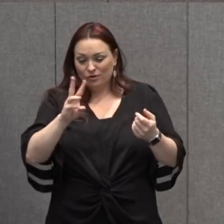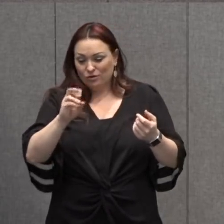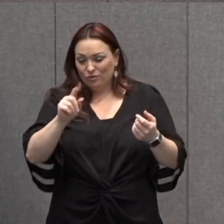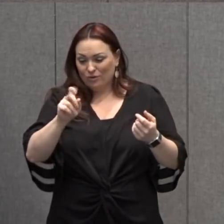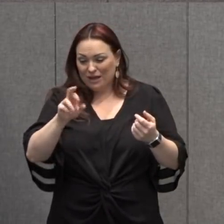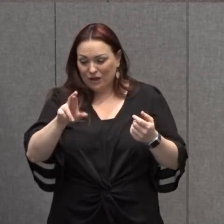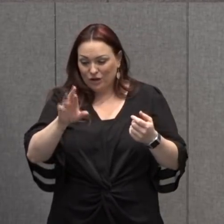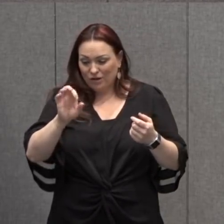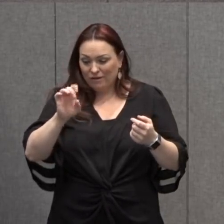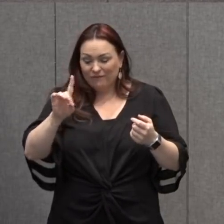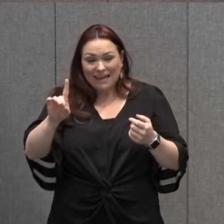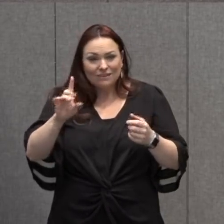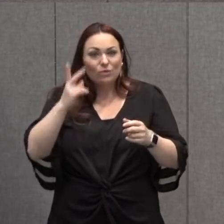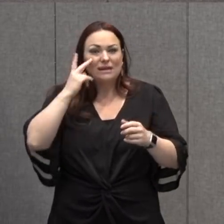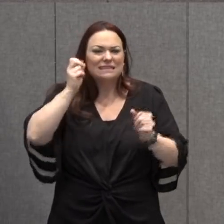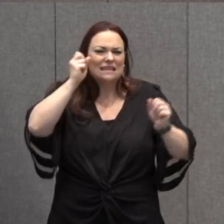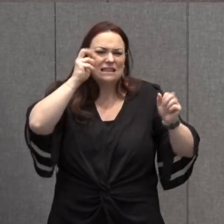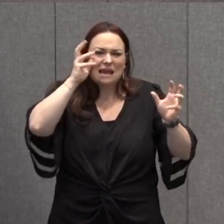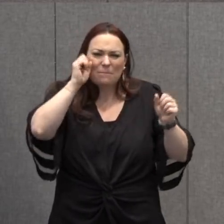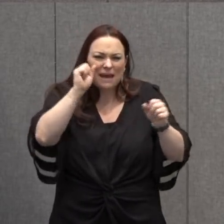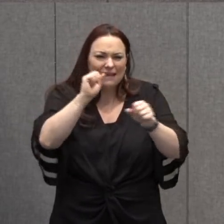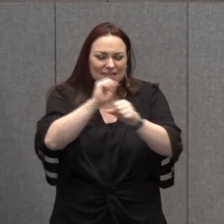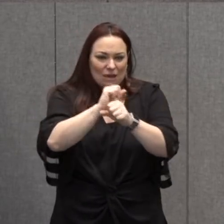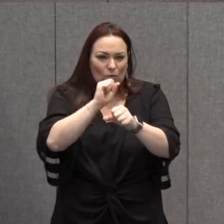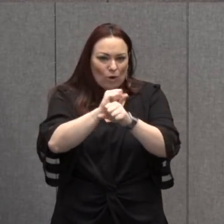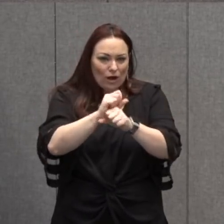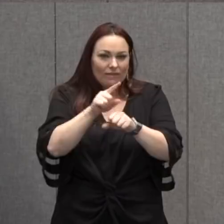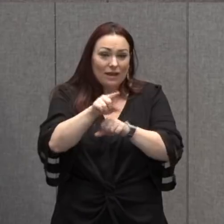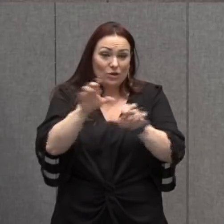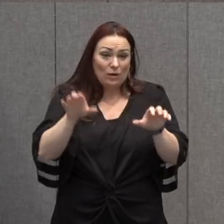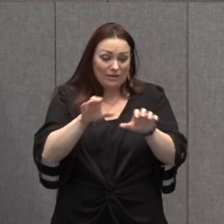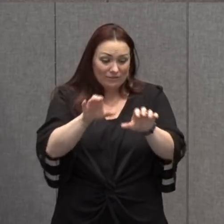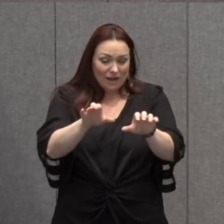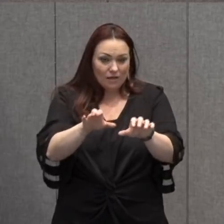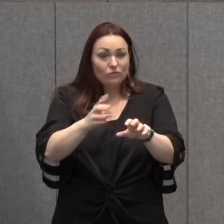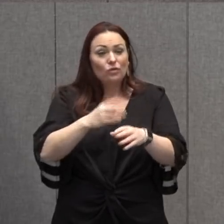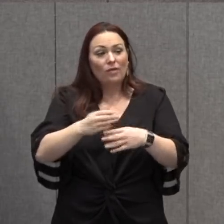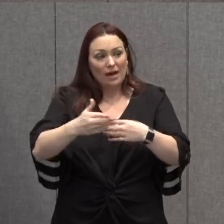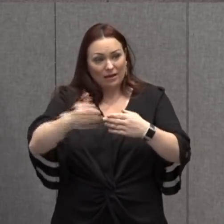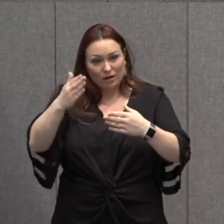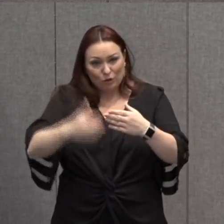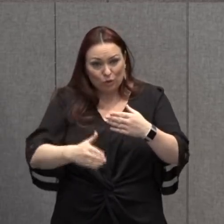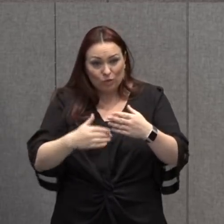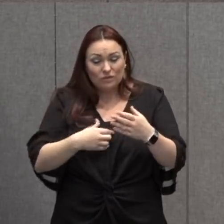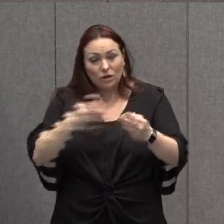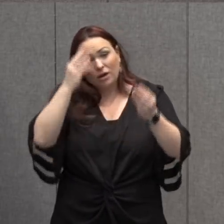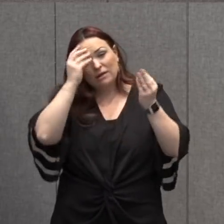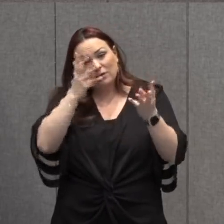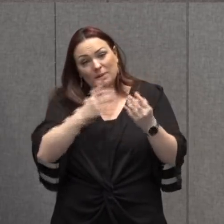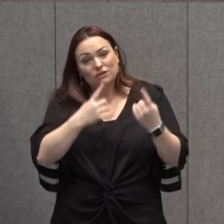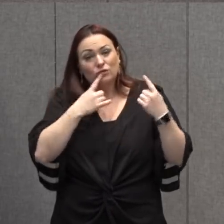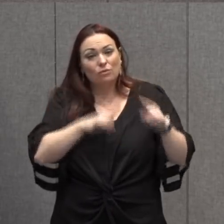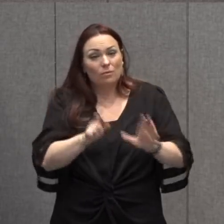So that is going to conclude our informational report writing. So I hope that you all enjoyed that